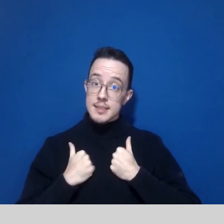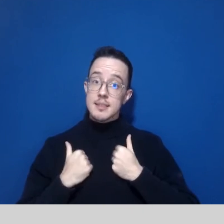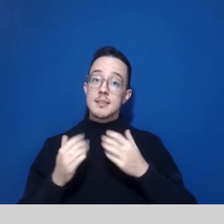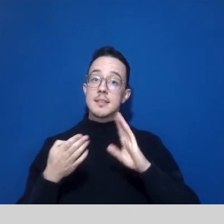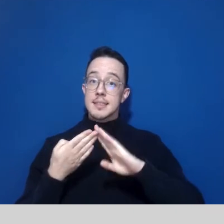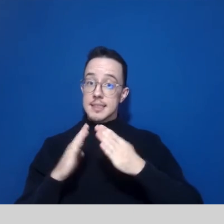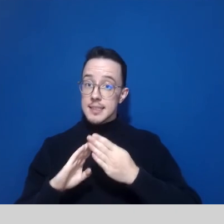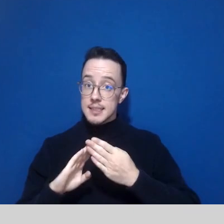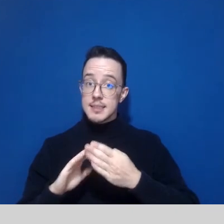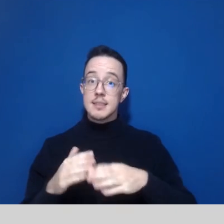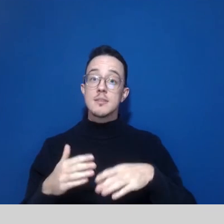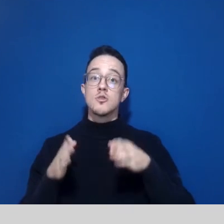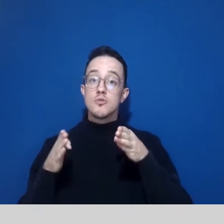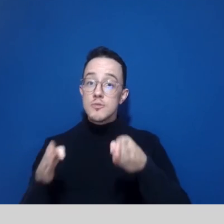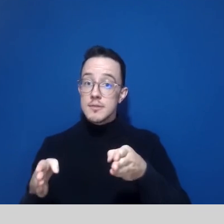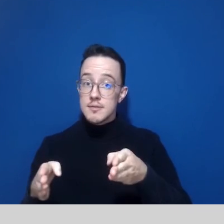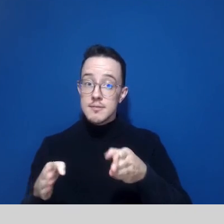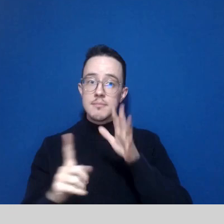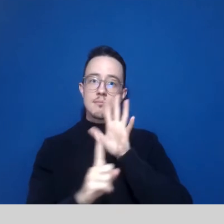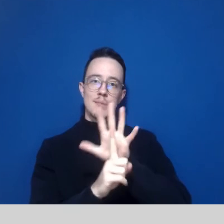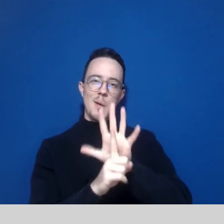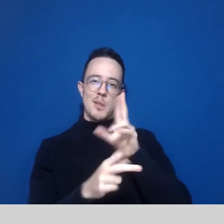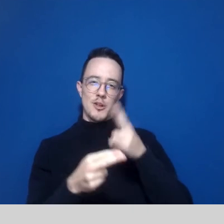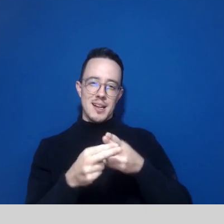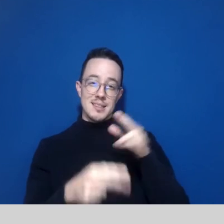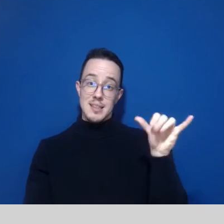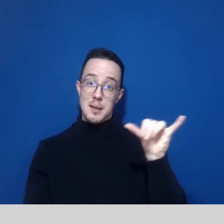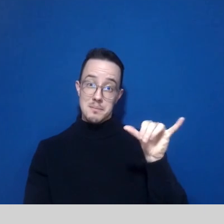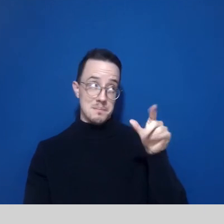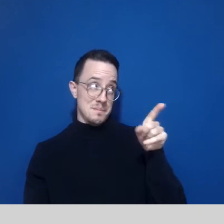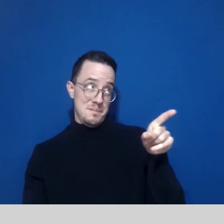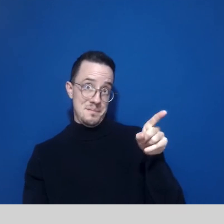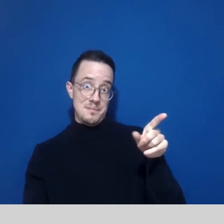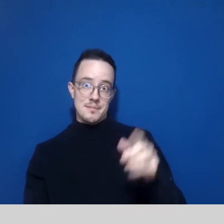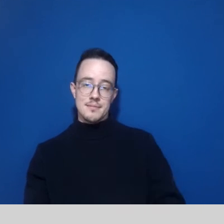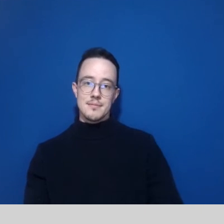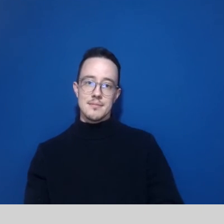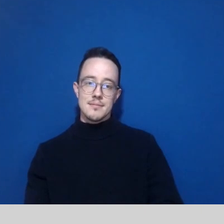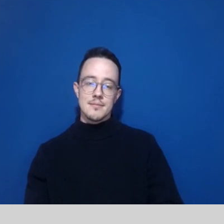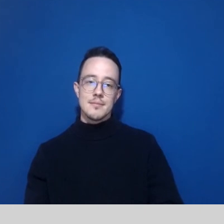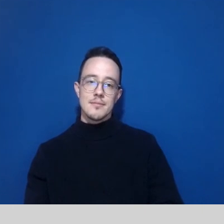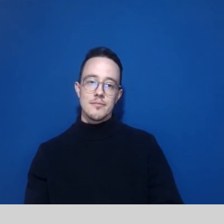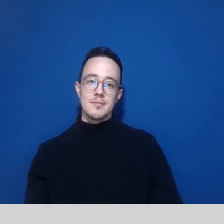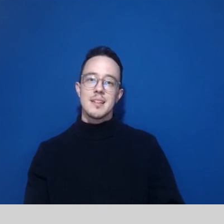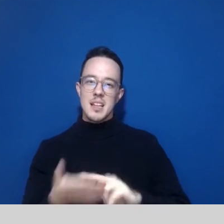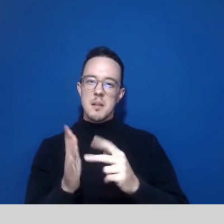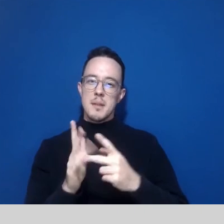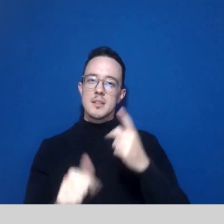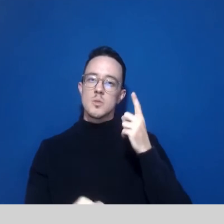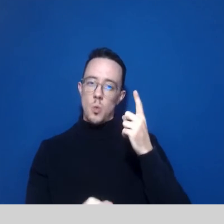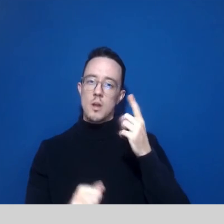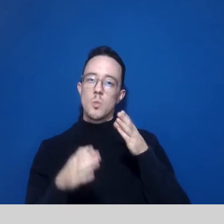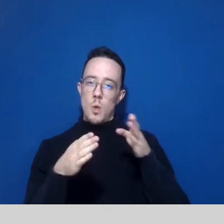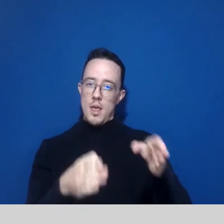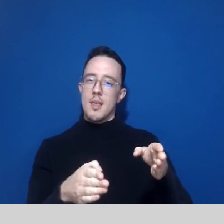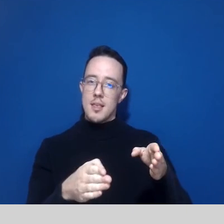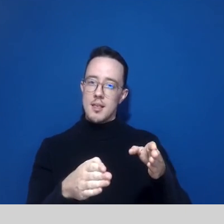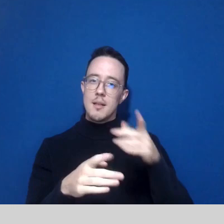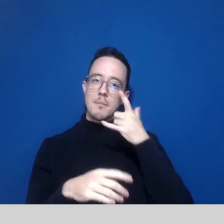The names of the reasons it is the same, this is the most popular name of a street in Germany. Einbahnstraße, actually is not the name of the street.